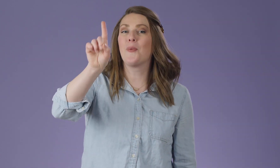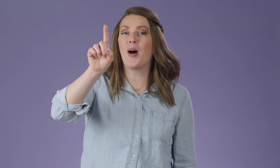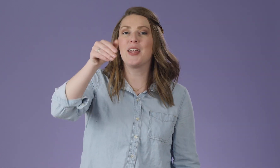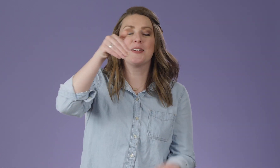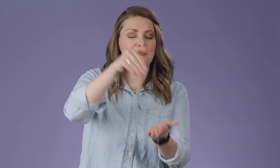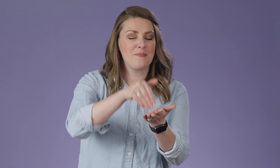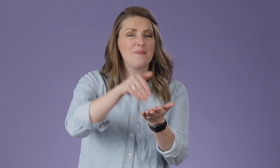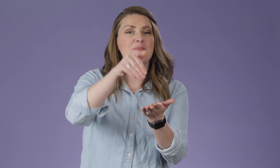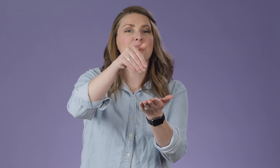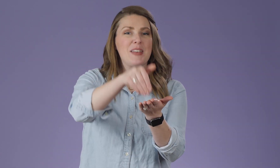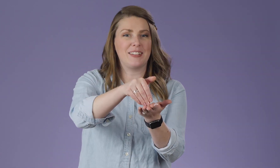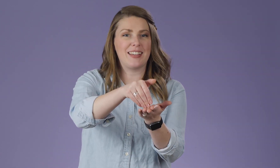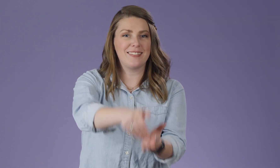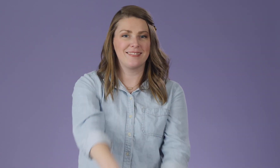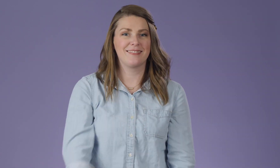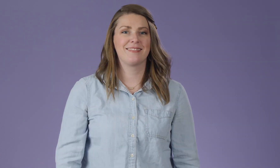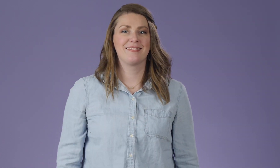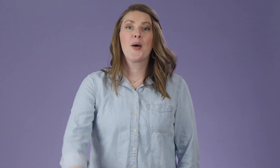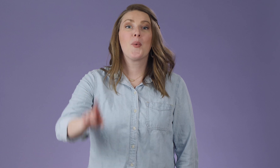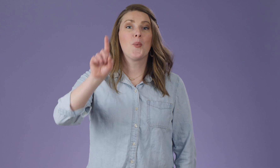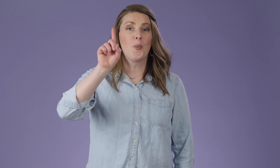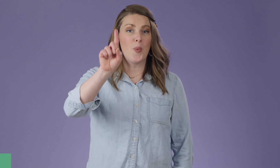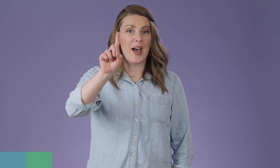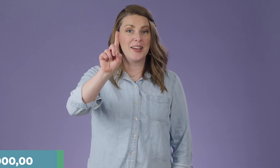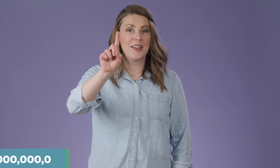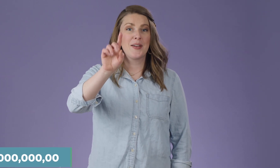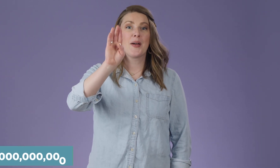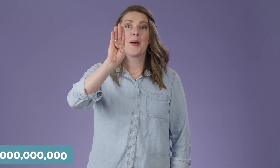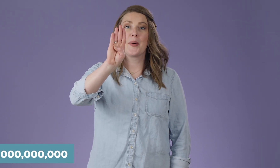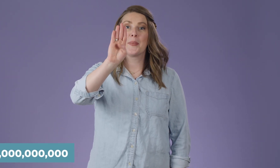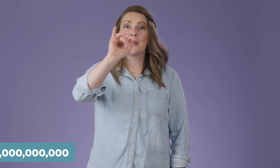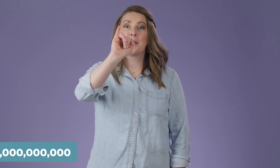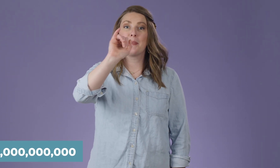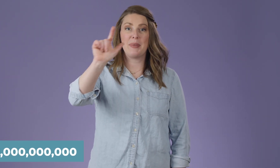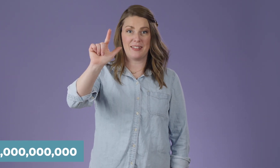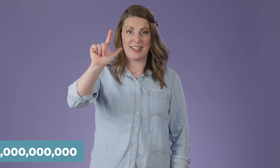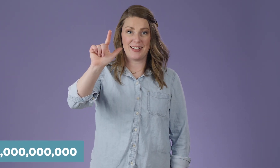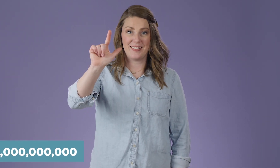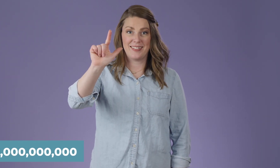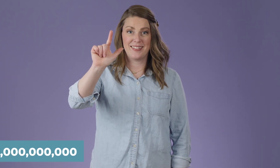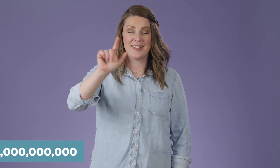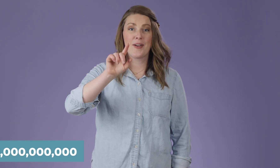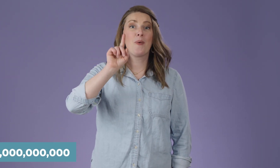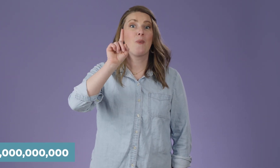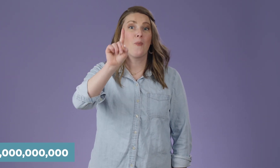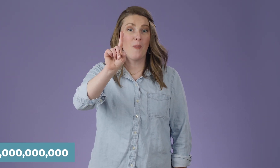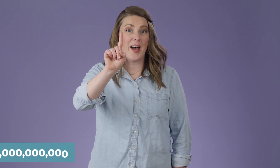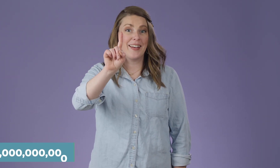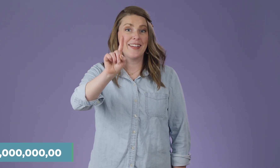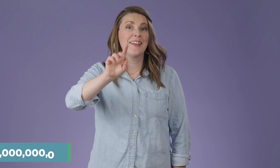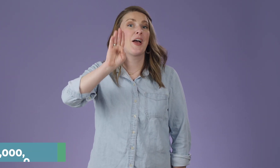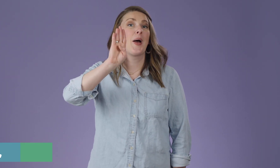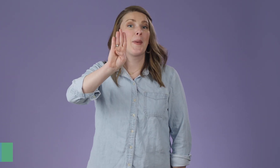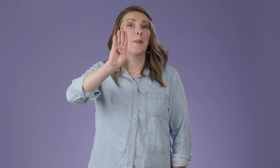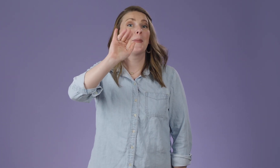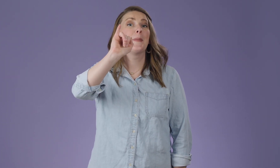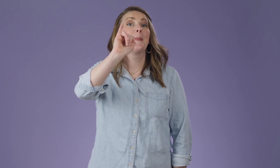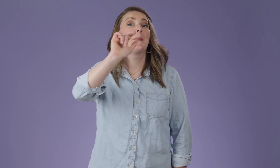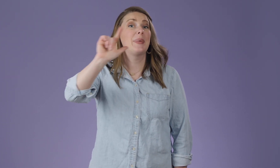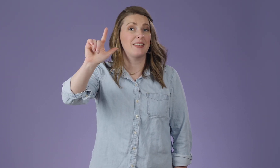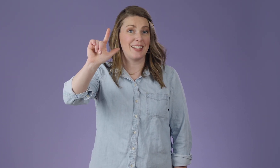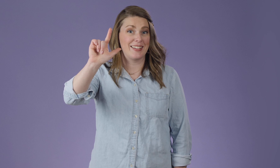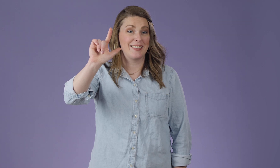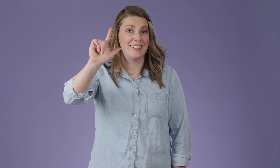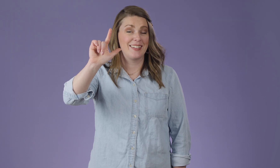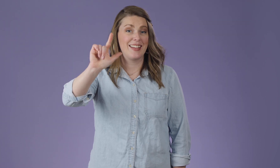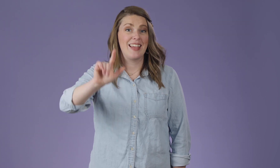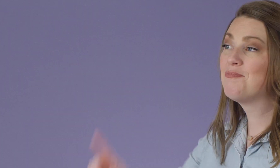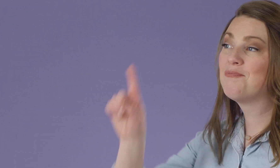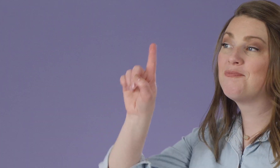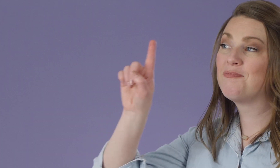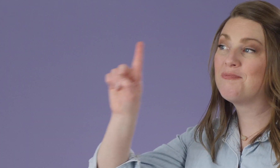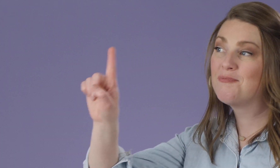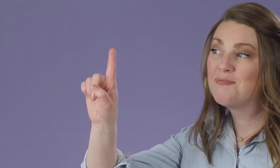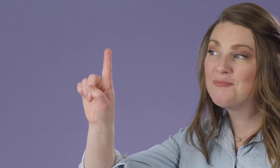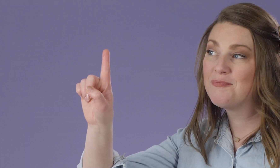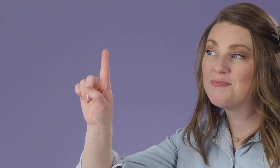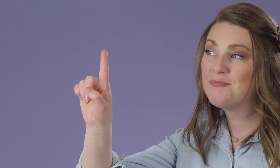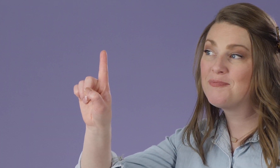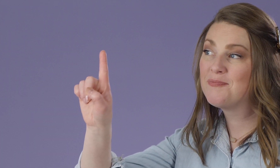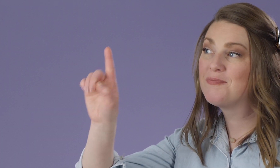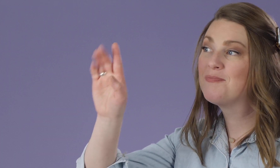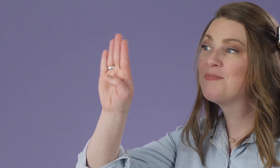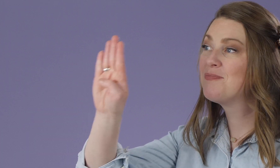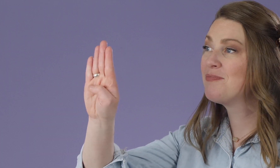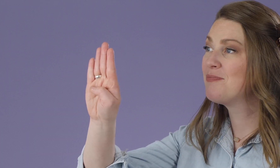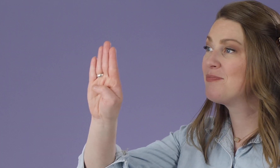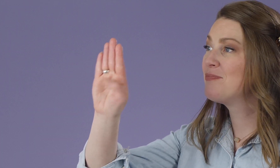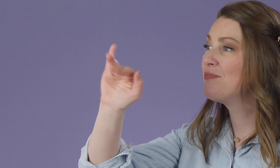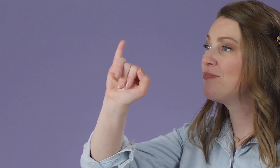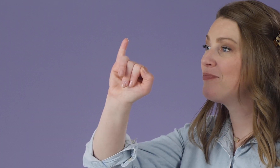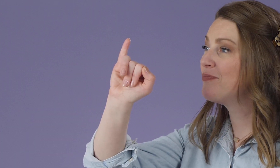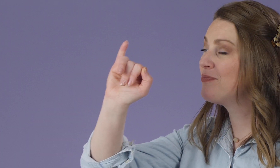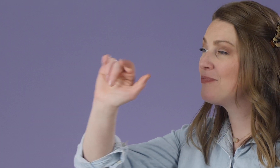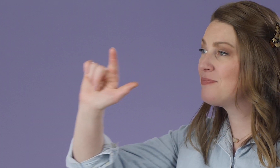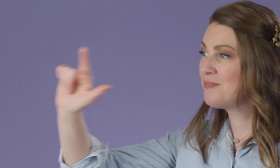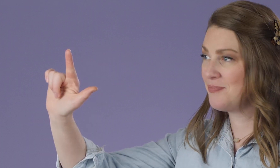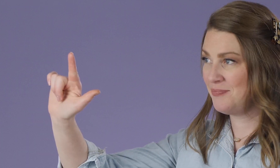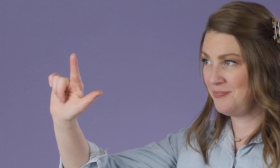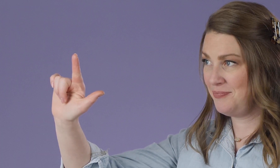'one-million.' 'One-billion, one-billion,' it's the number one to b-i-l-l